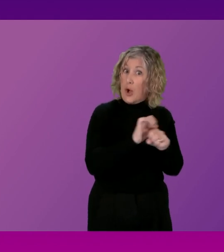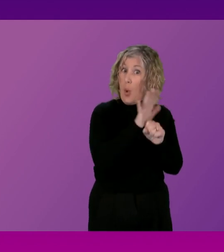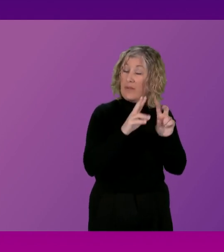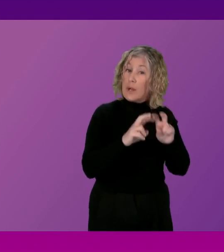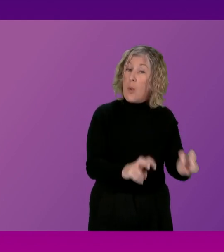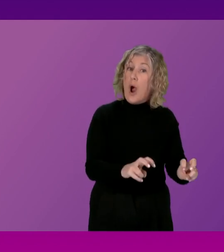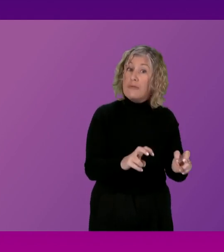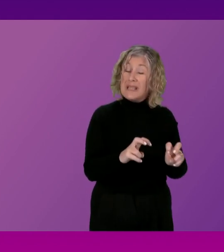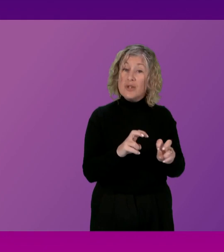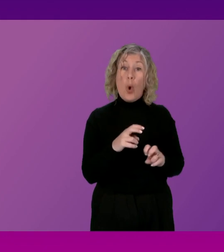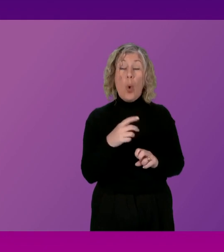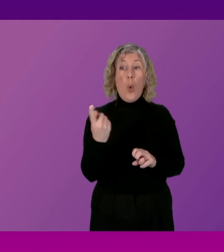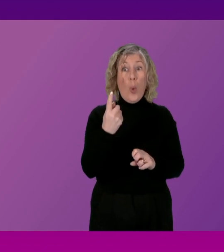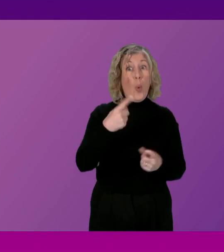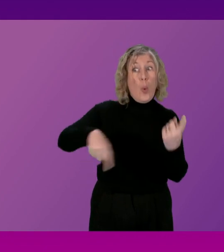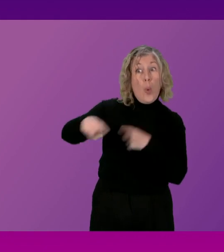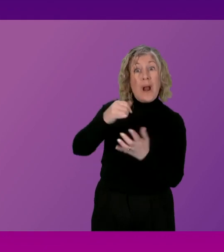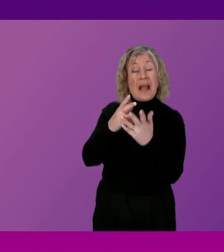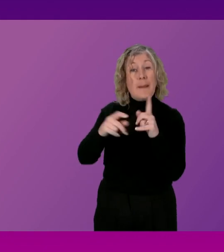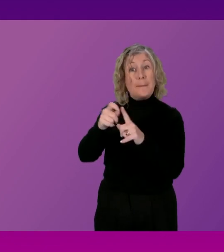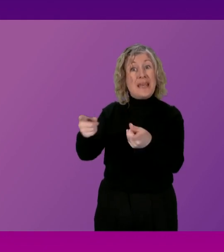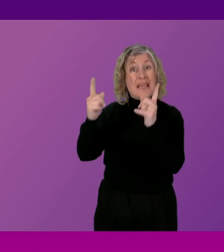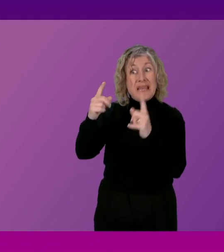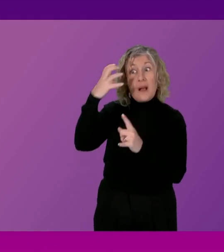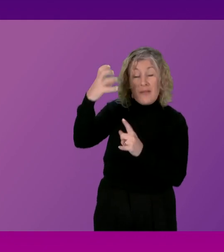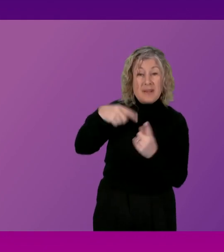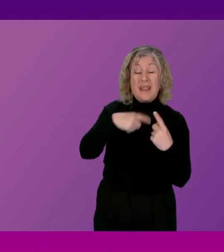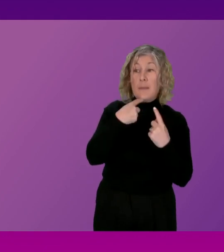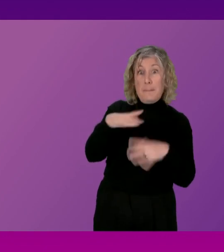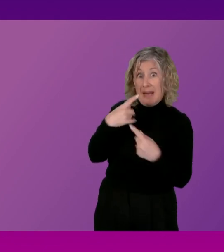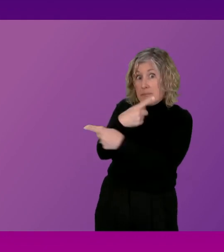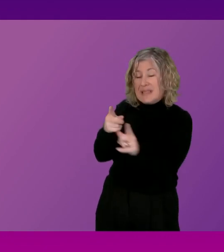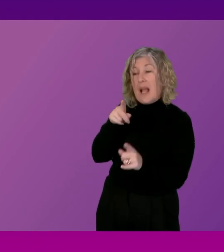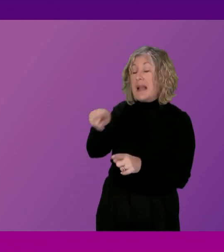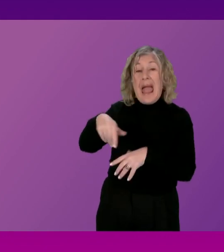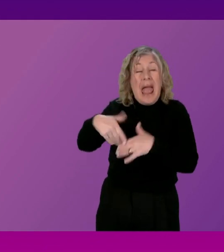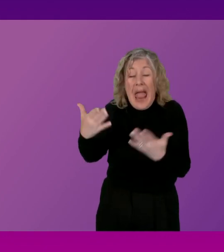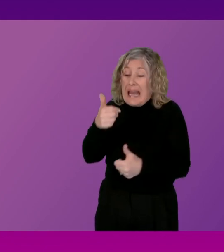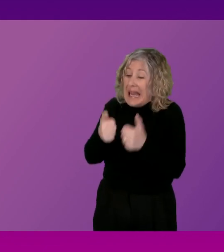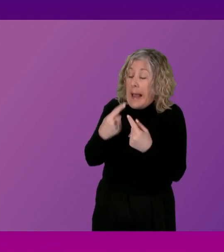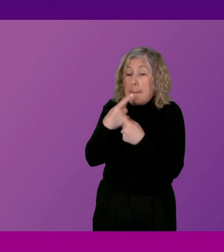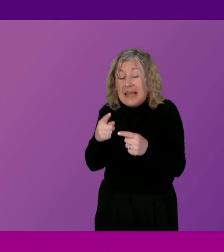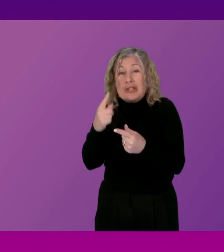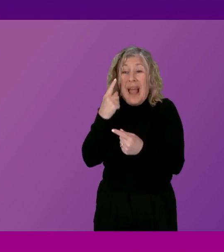“to make sure that no material of potential relevance to the inquiry is destroyed, deleted